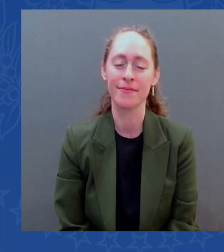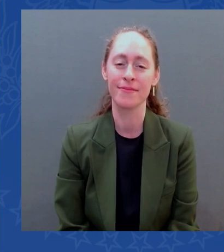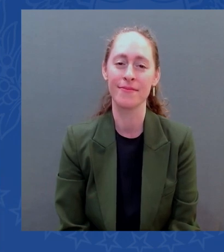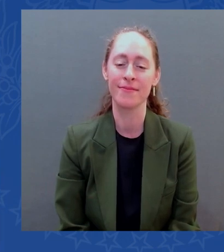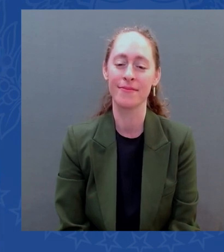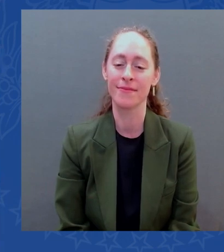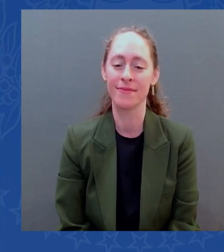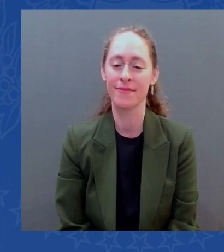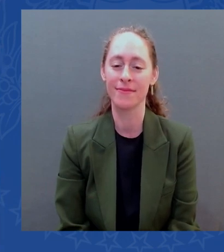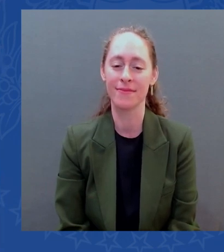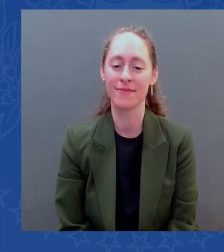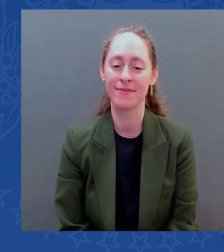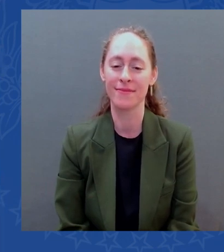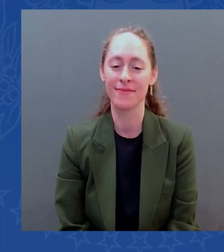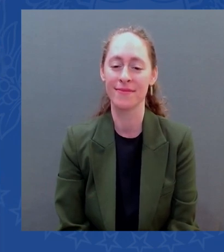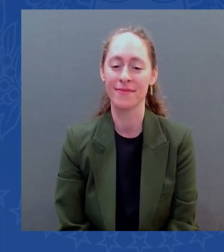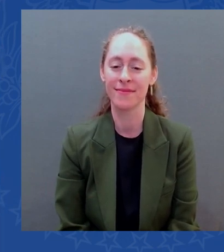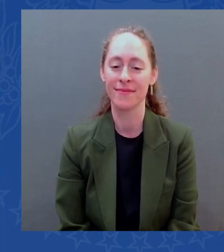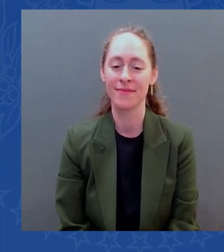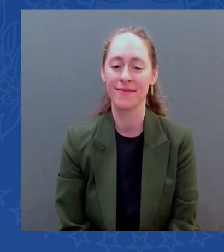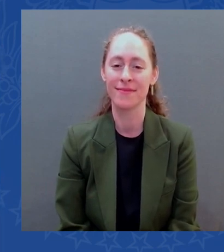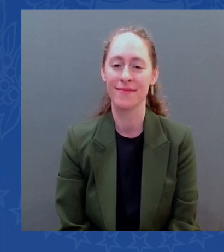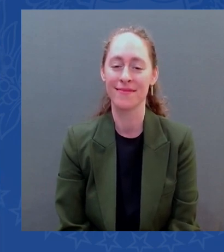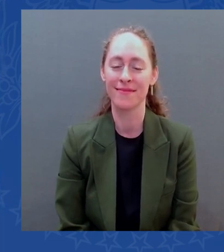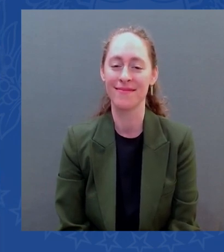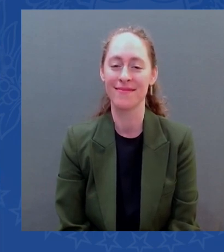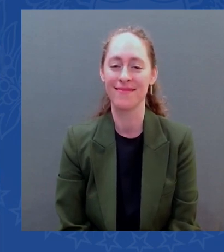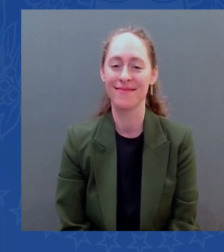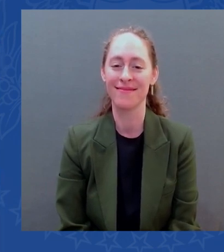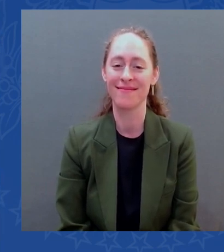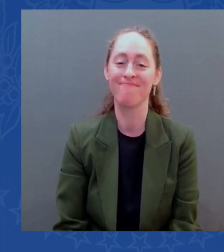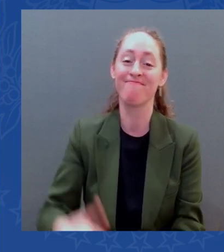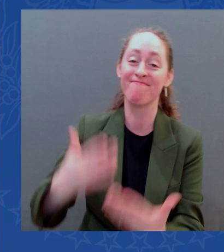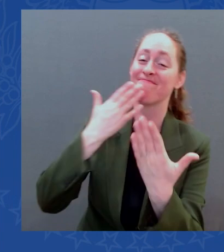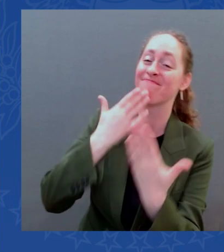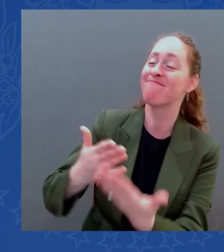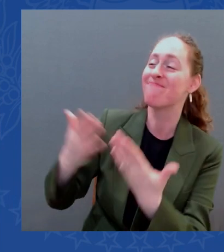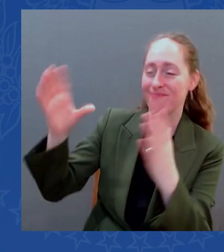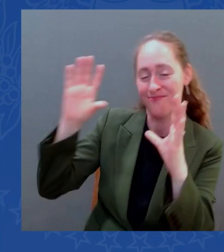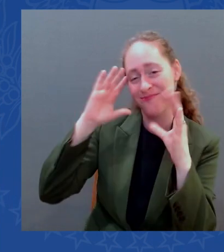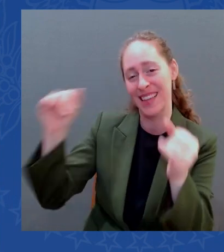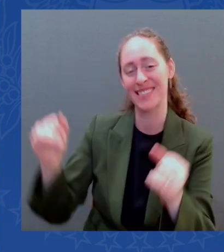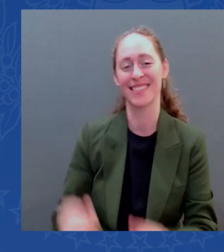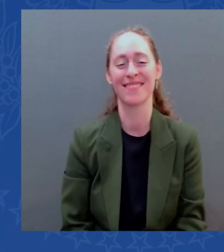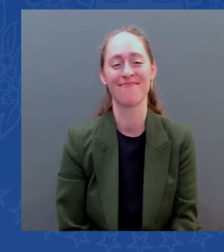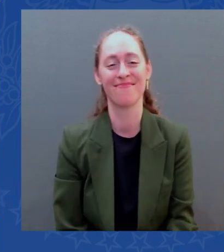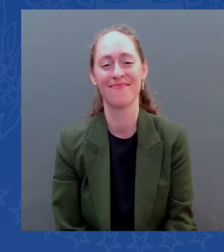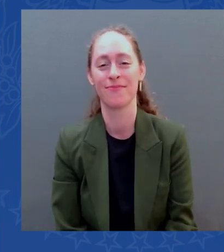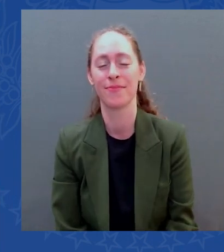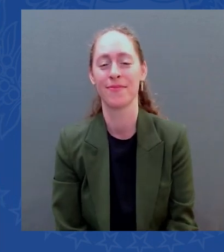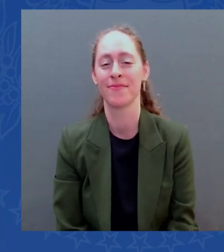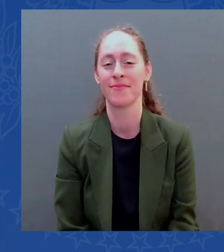Mr. Vinik: Thank you, Mr. -- thank you, Mr. President. Now, we don't get to hear -- to be here very often, so you can stand up for me.